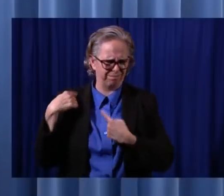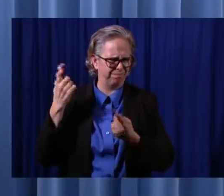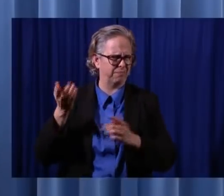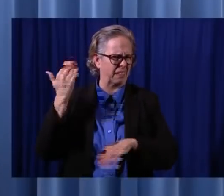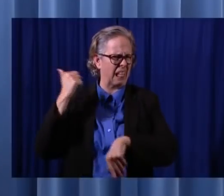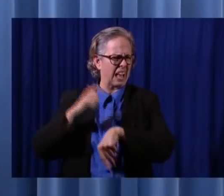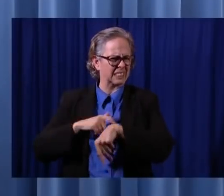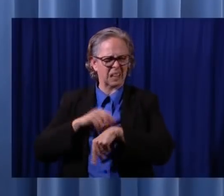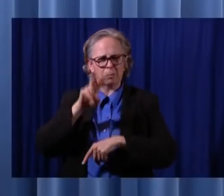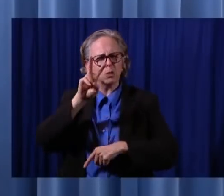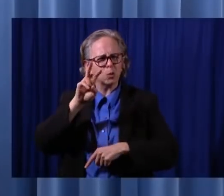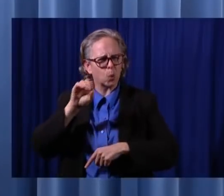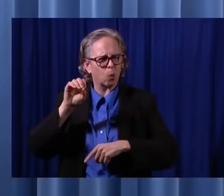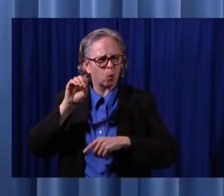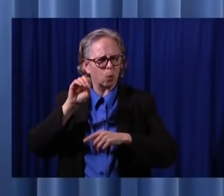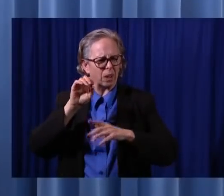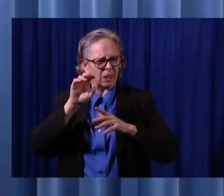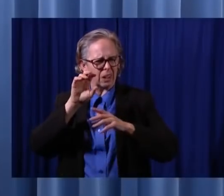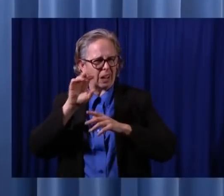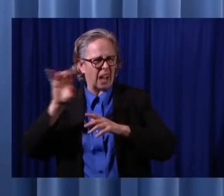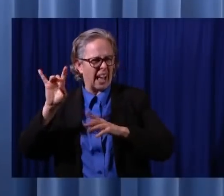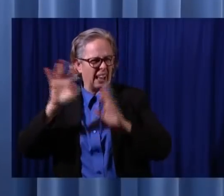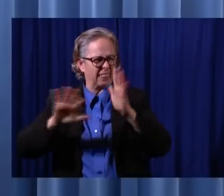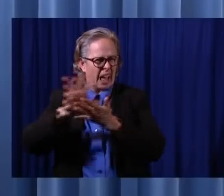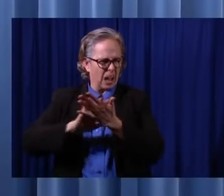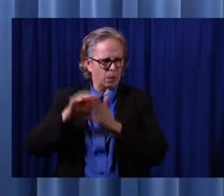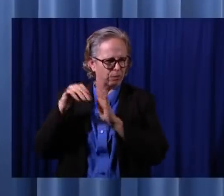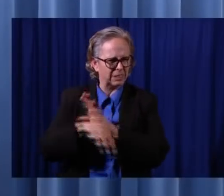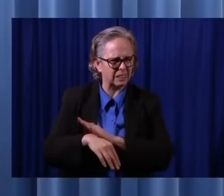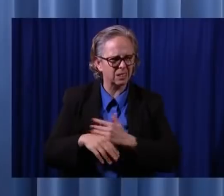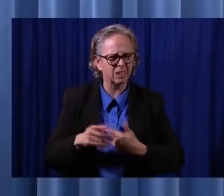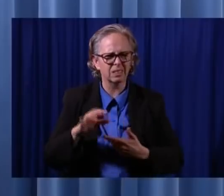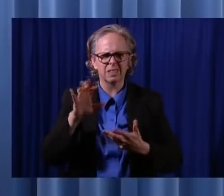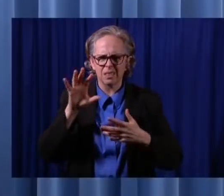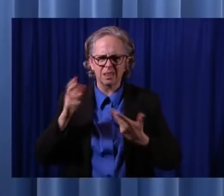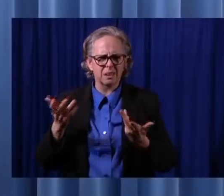RECESSION. STATES ARE STILL OBLIGATED TO